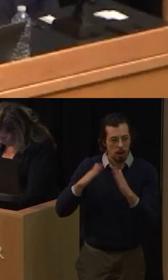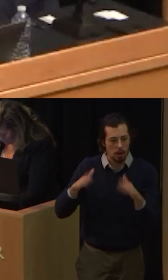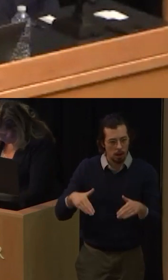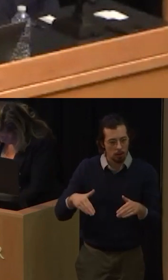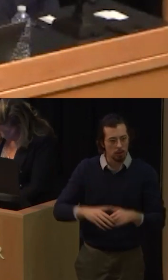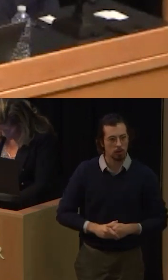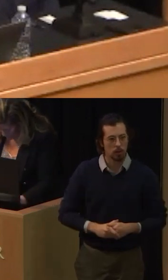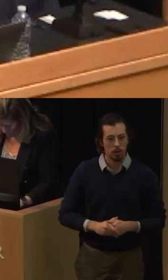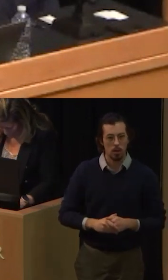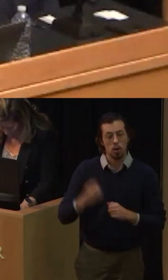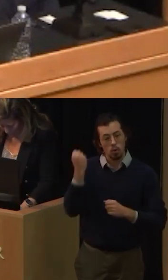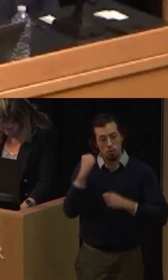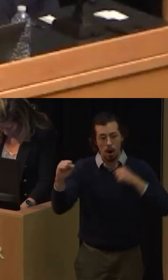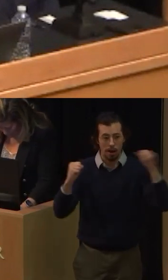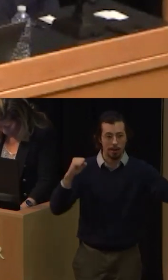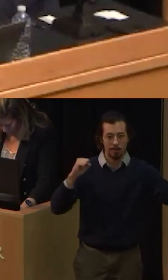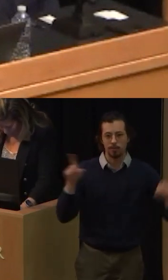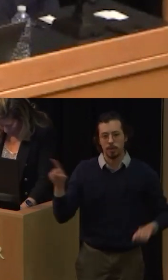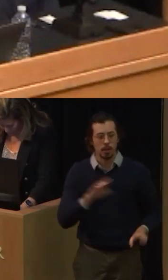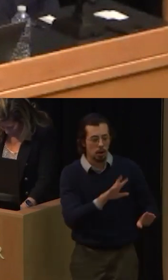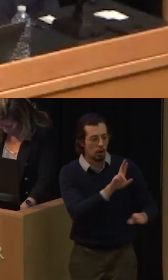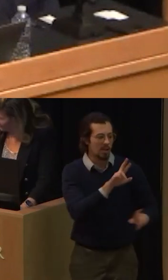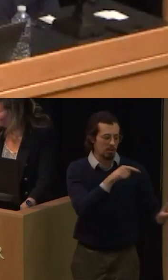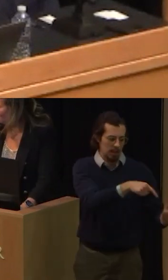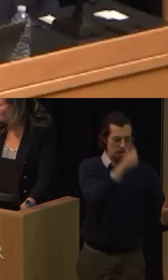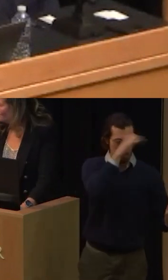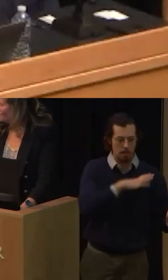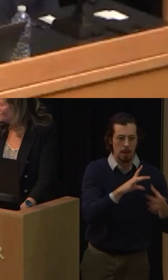when the riots occurred. [Melanie Funchess] Uprising. The uprising occurred. Thank you, ma'am,